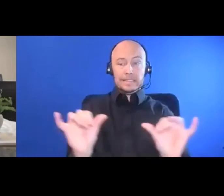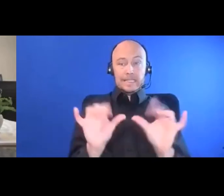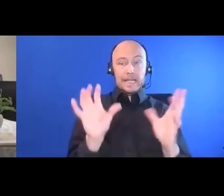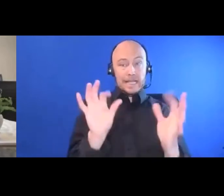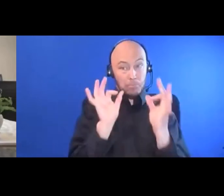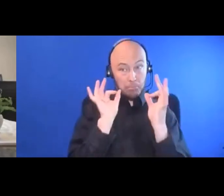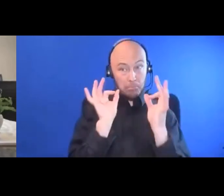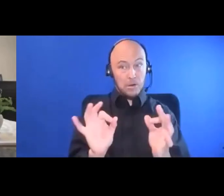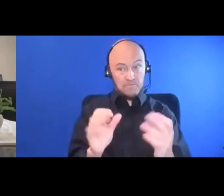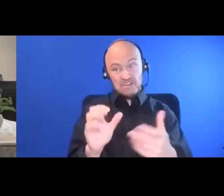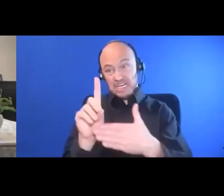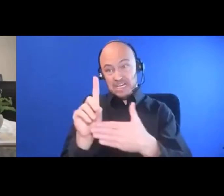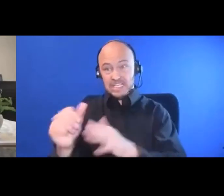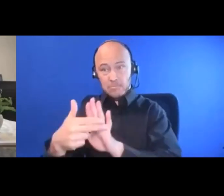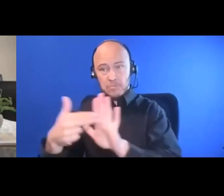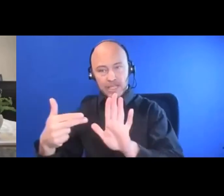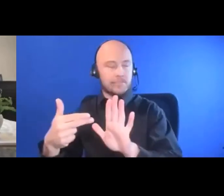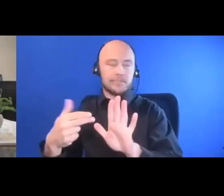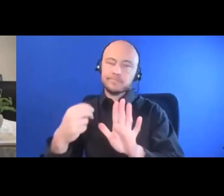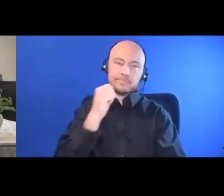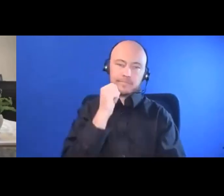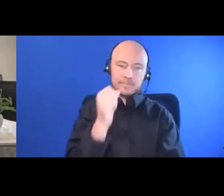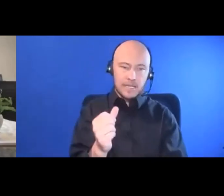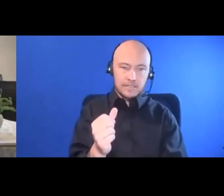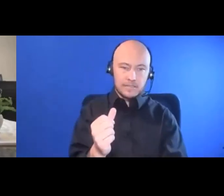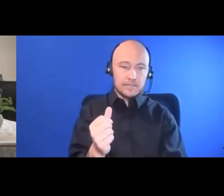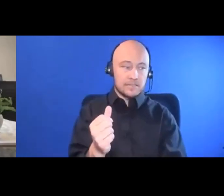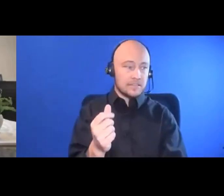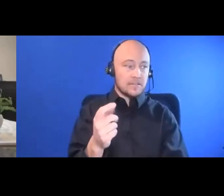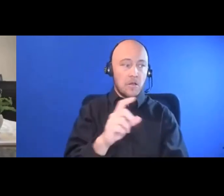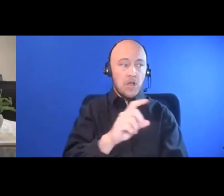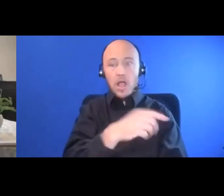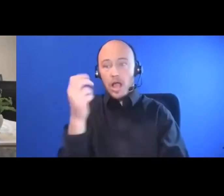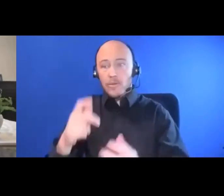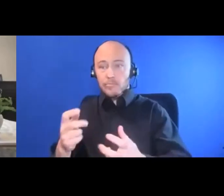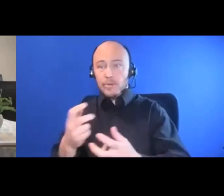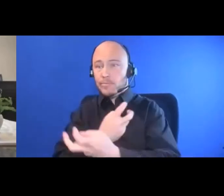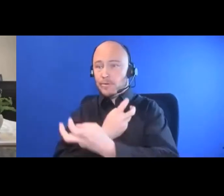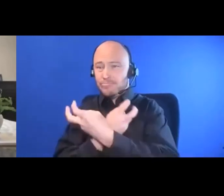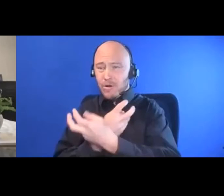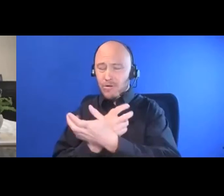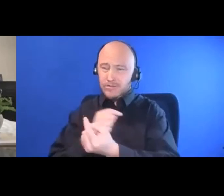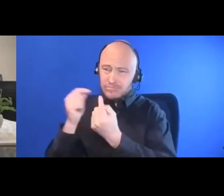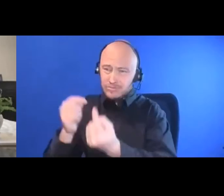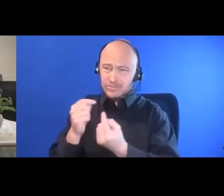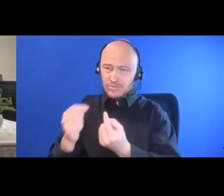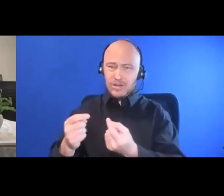And even with the same skeletal dysplasia, there's a huge gulf between me and my sisters